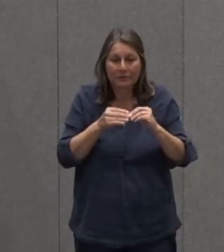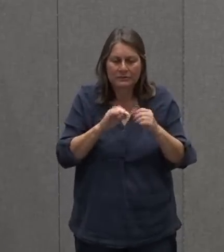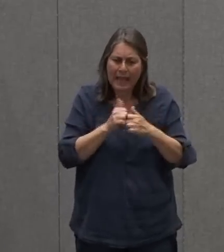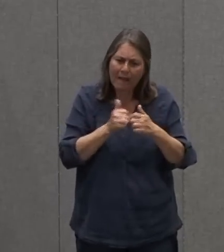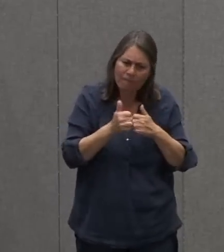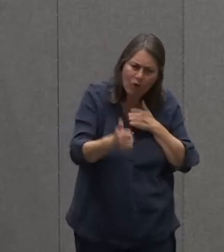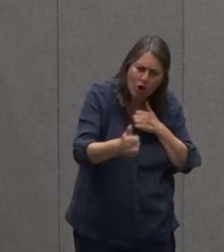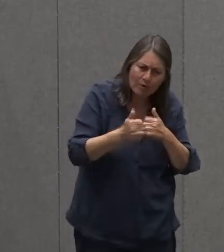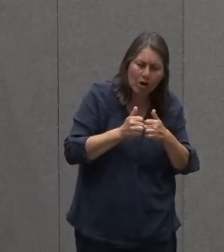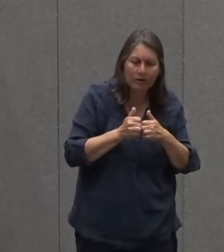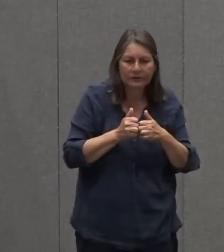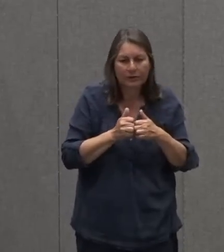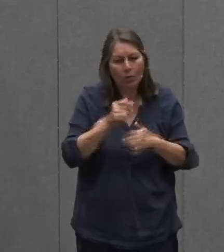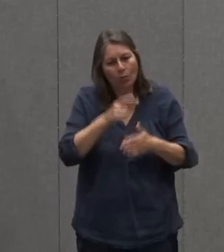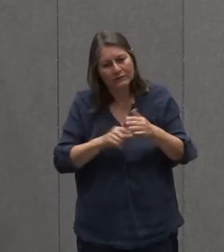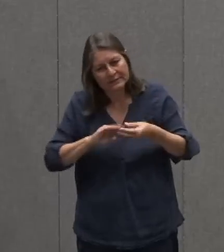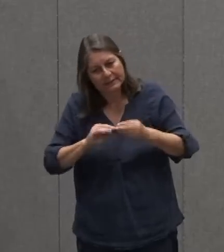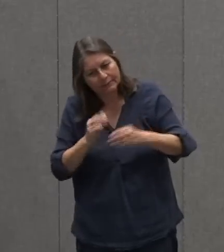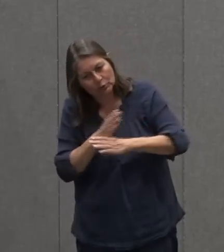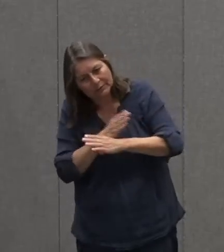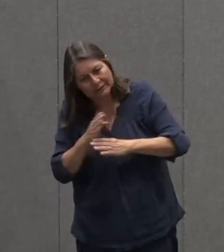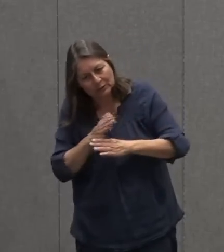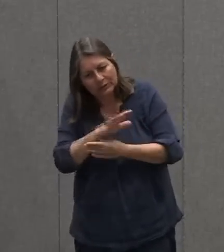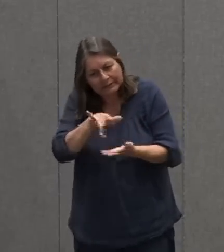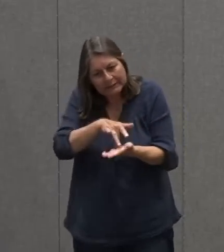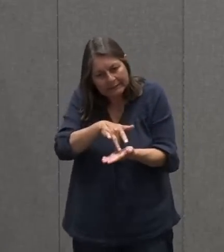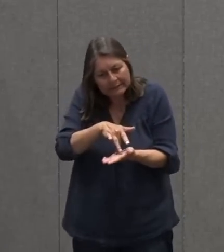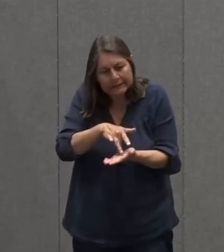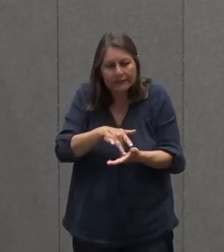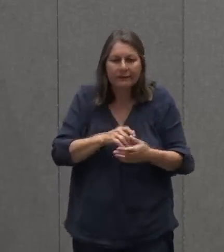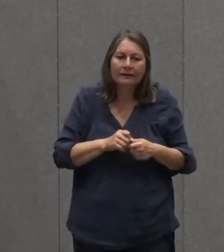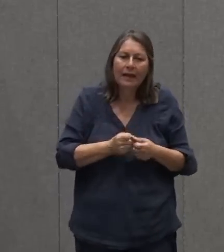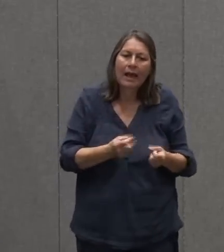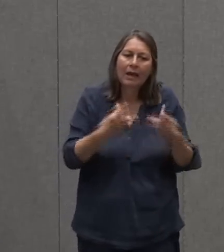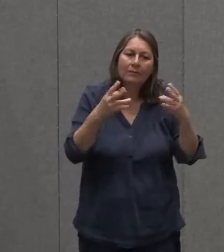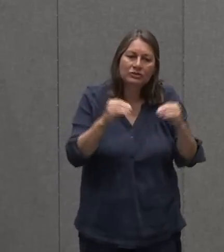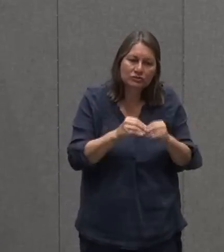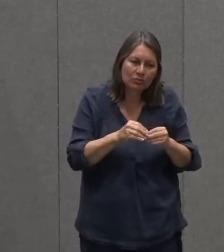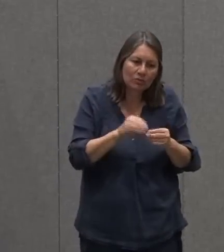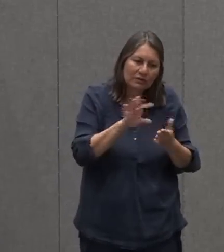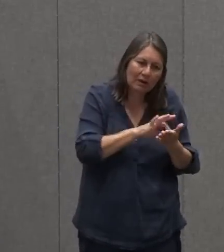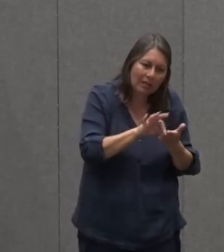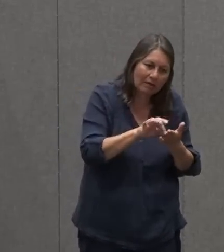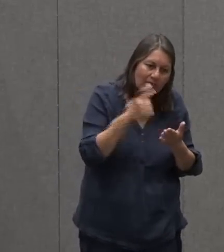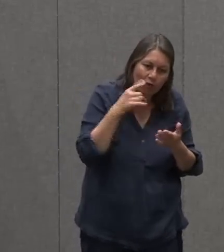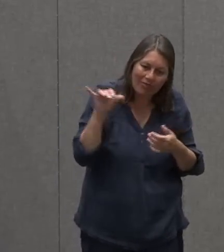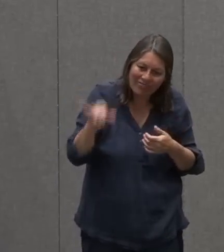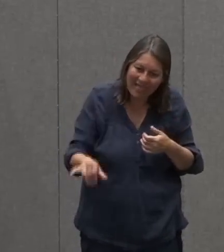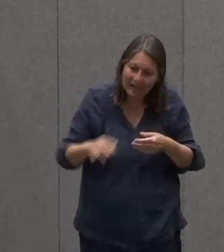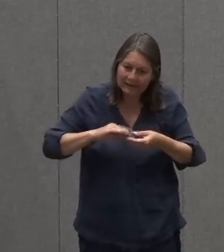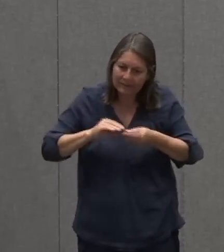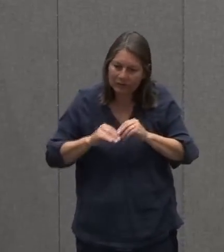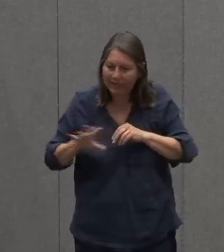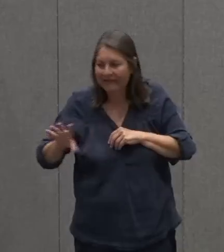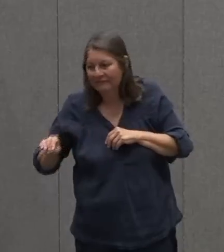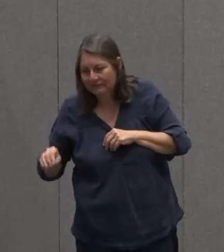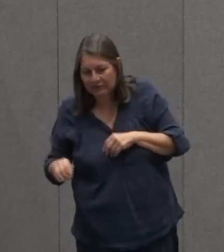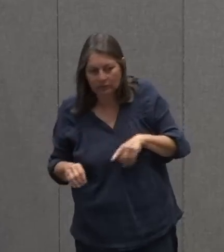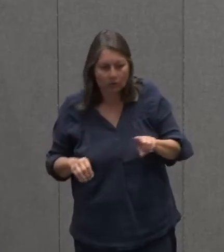What could be a number in between? How much more do I have to go to a particular number like 50 or 100?